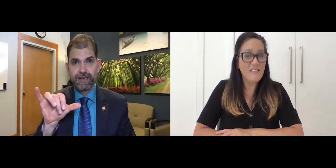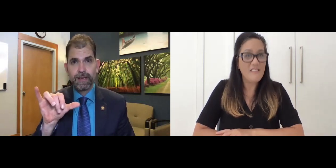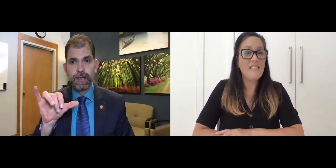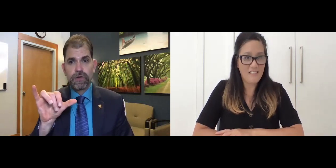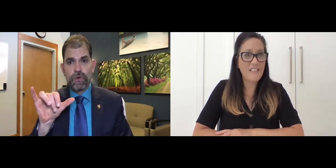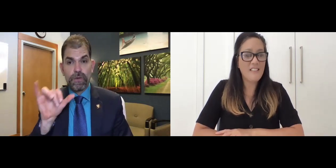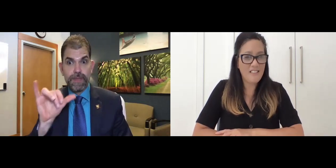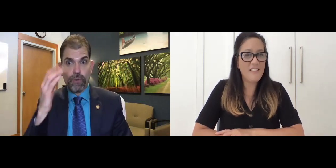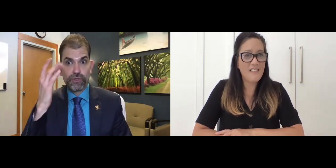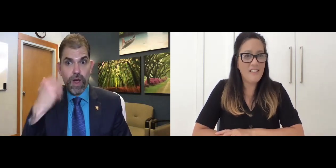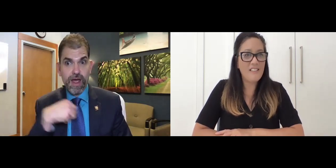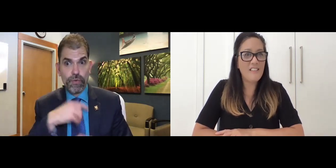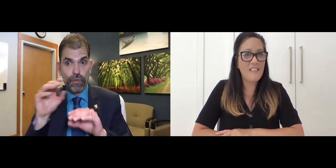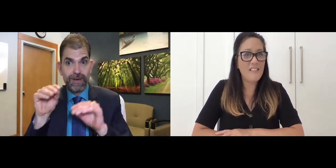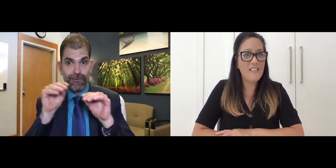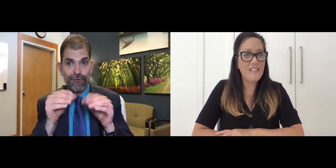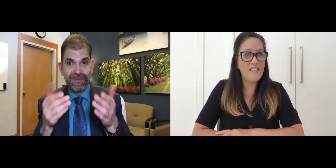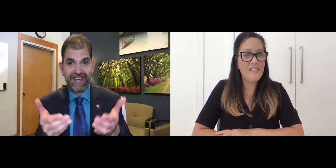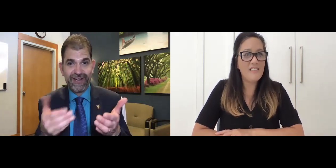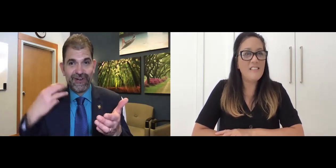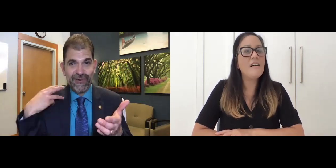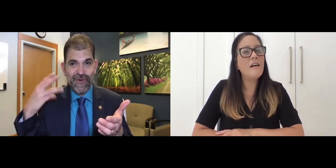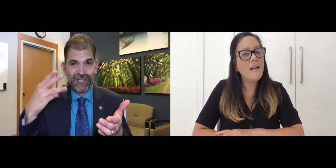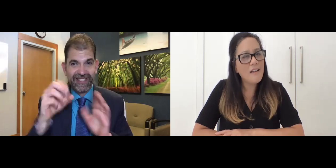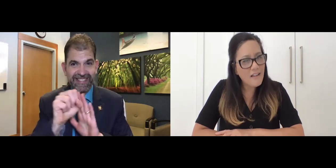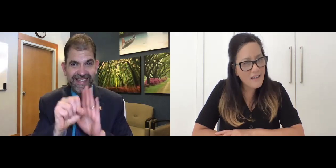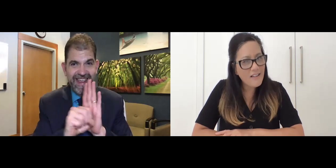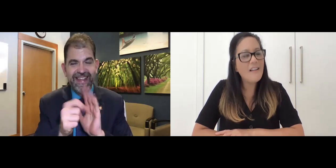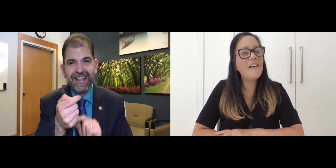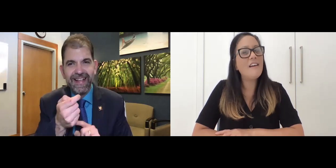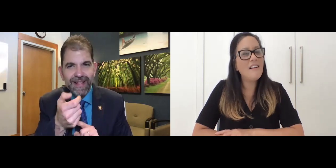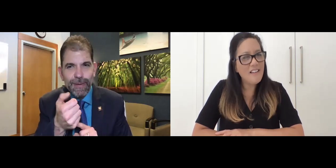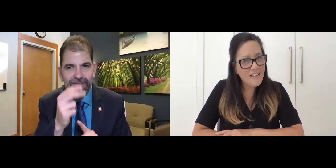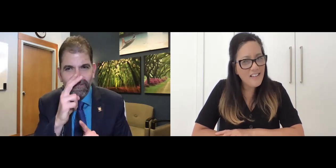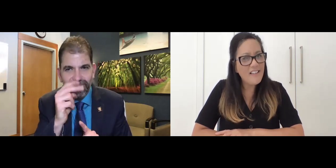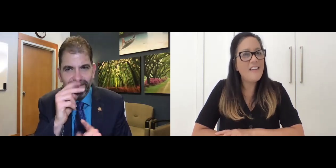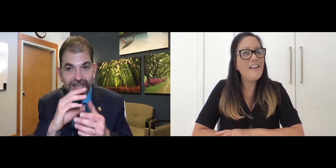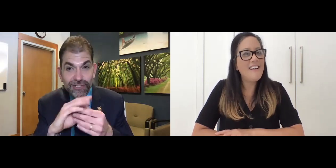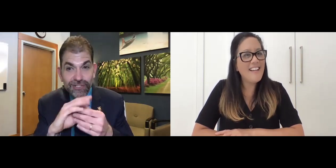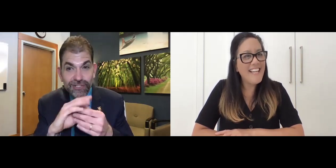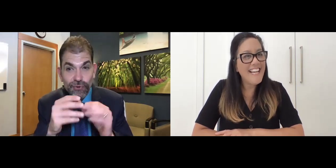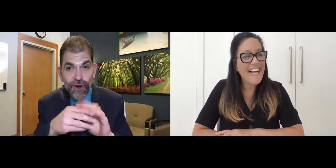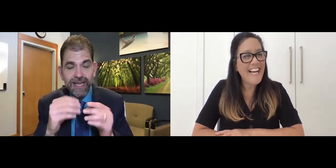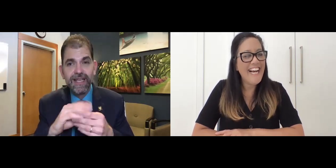my residency was in Florida but before I moved here